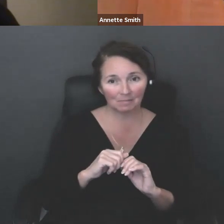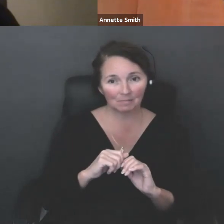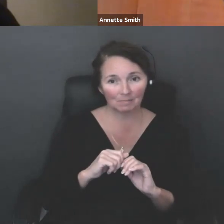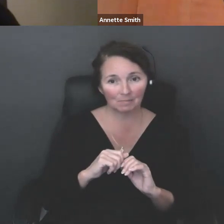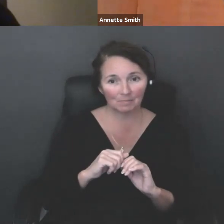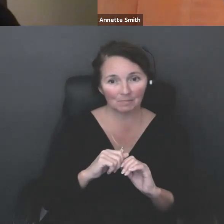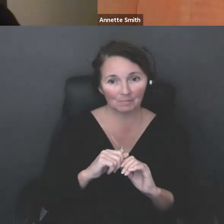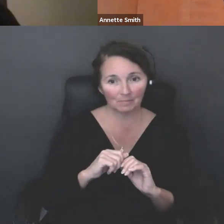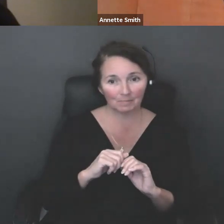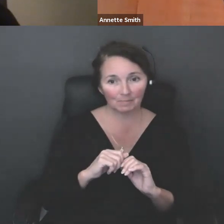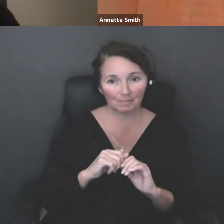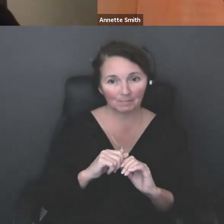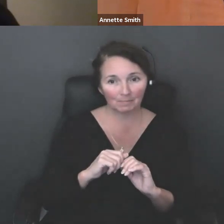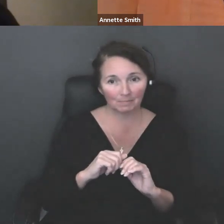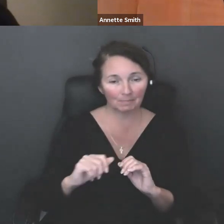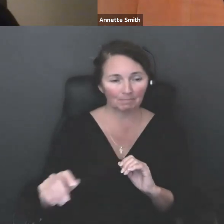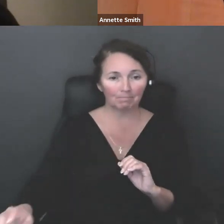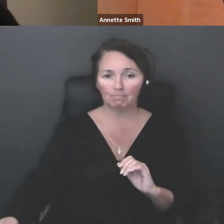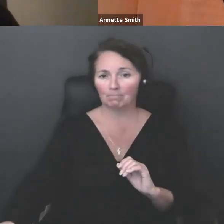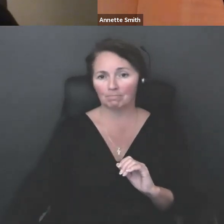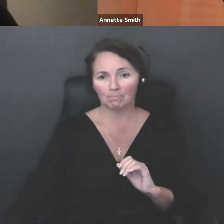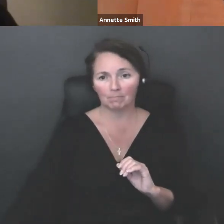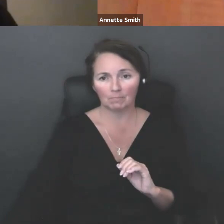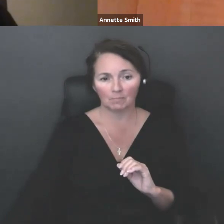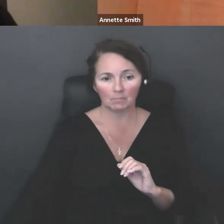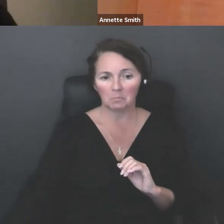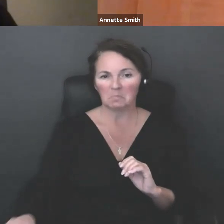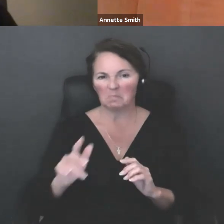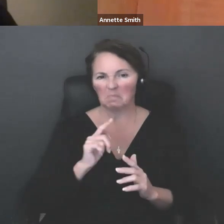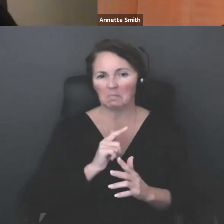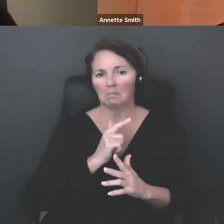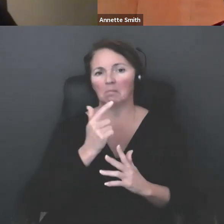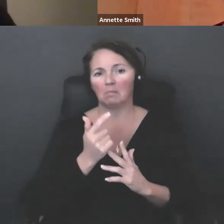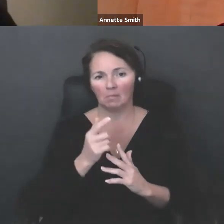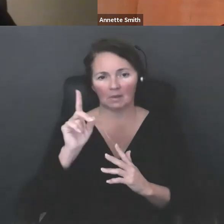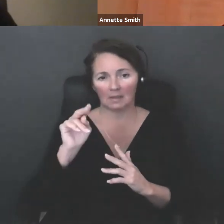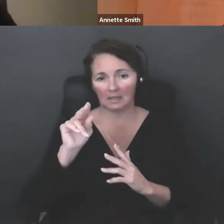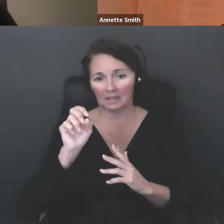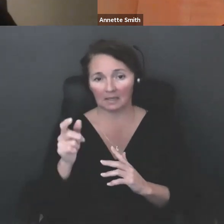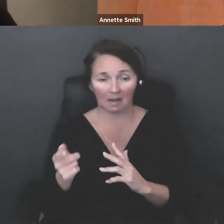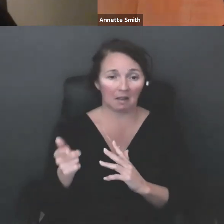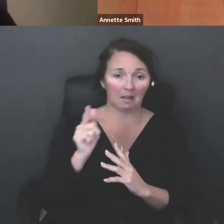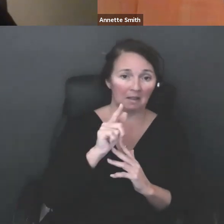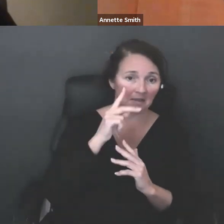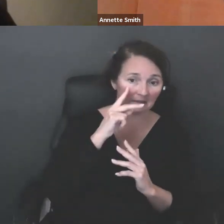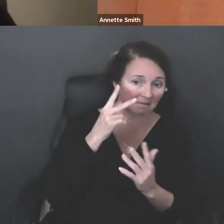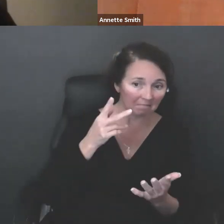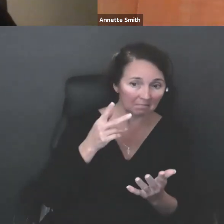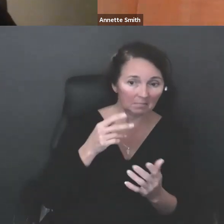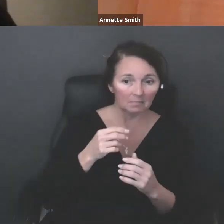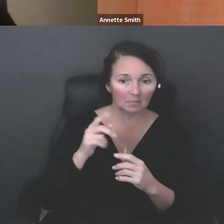Are you there,